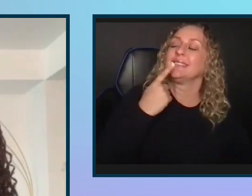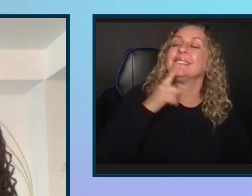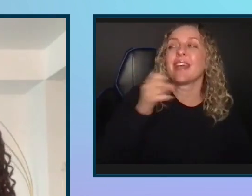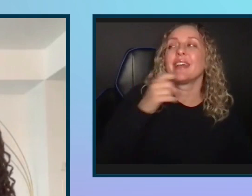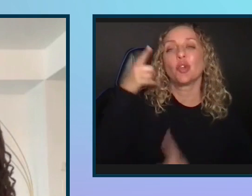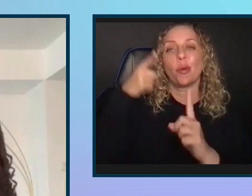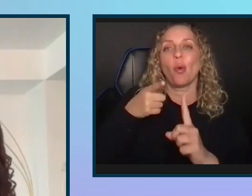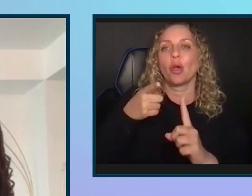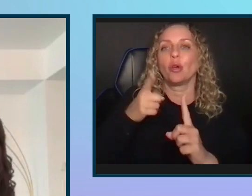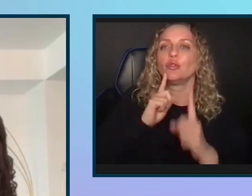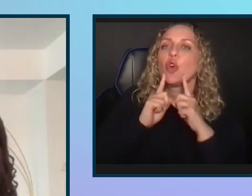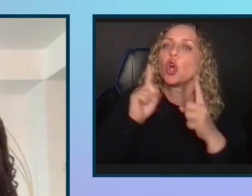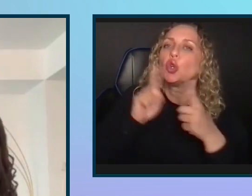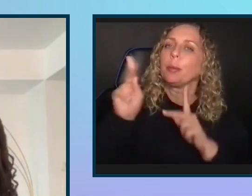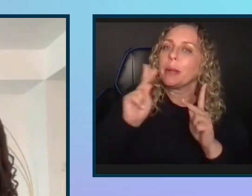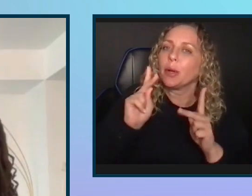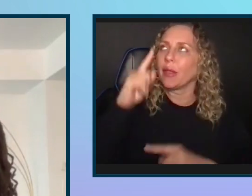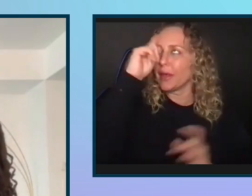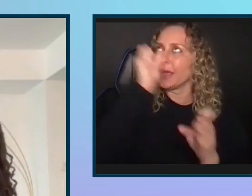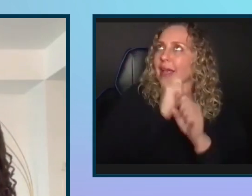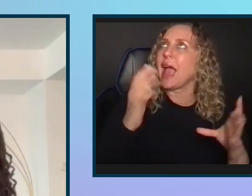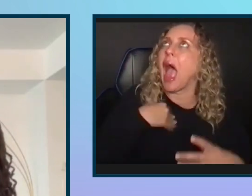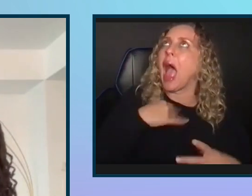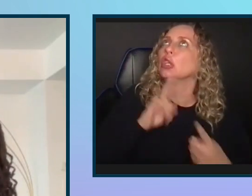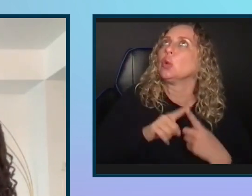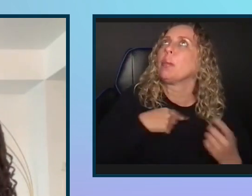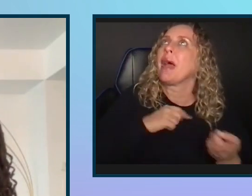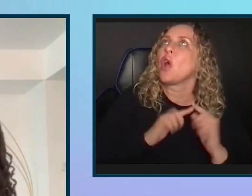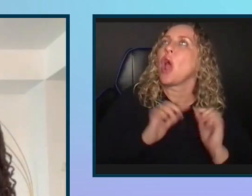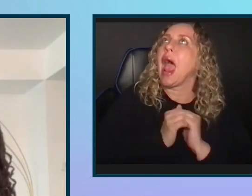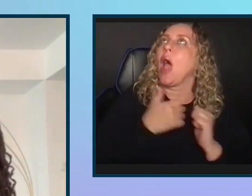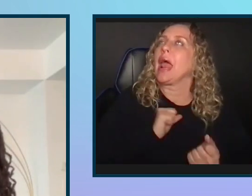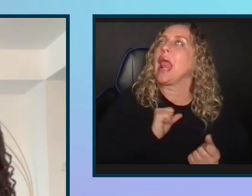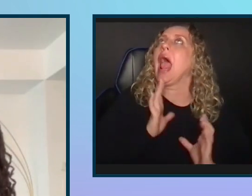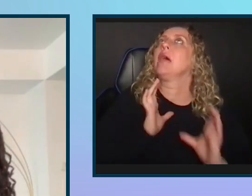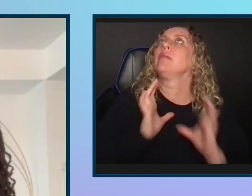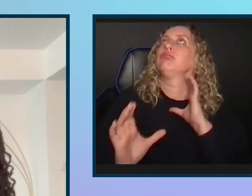so think, hey, I'm talking to one of my friends, how can I best convey that information to my friend